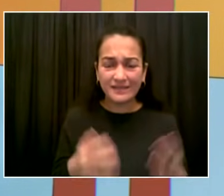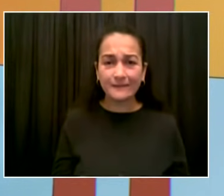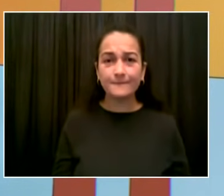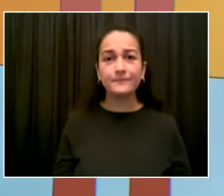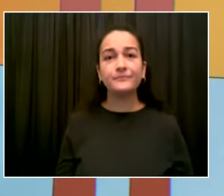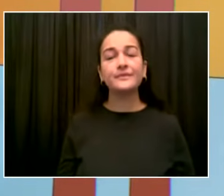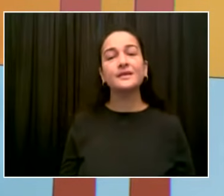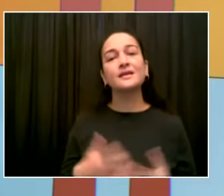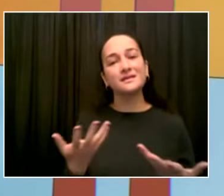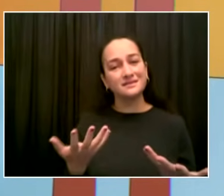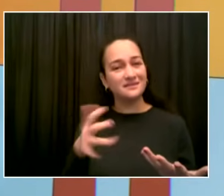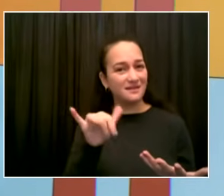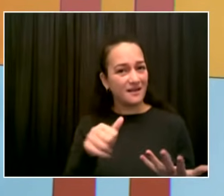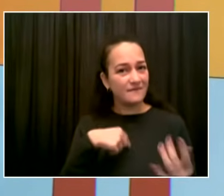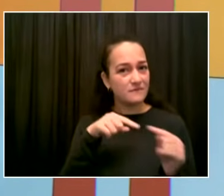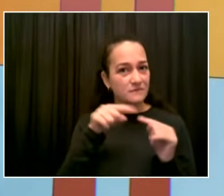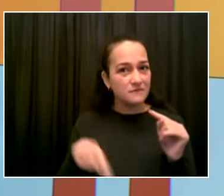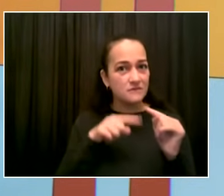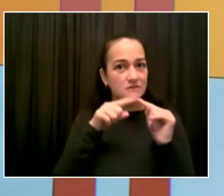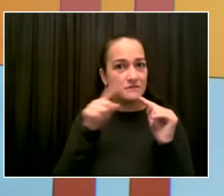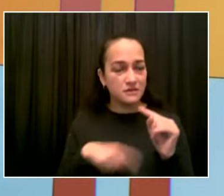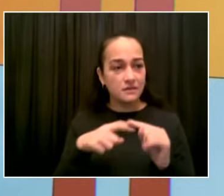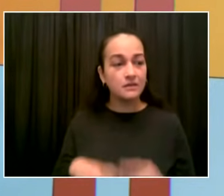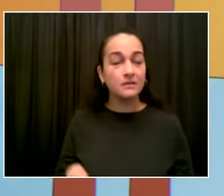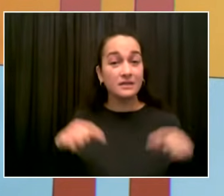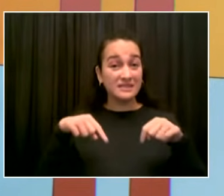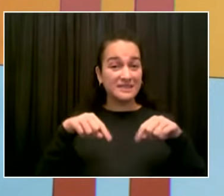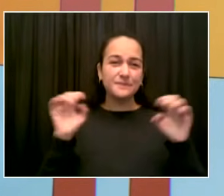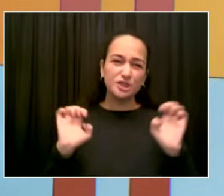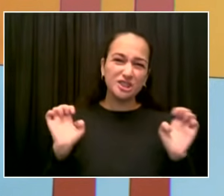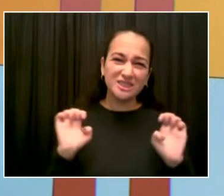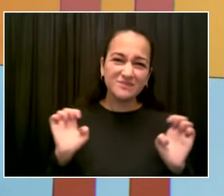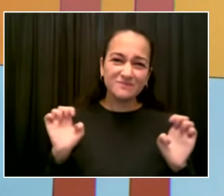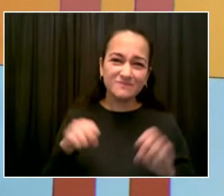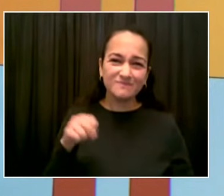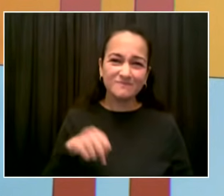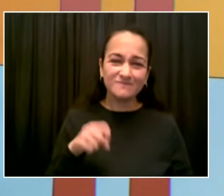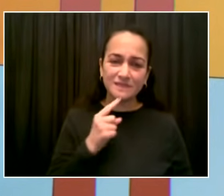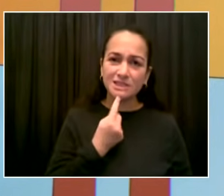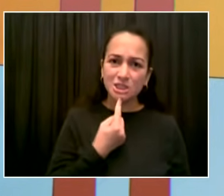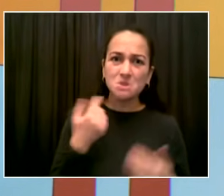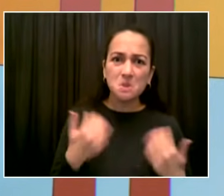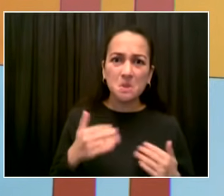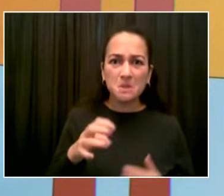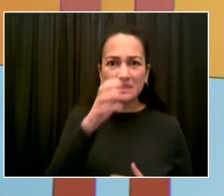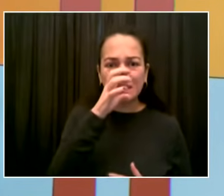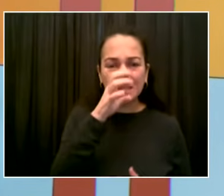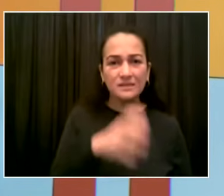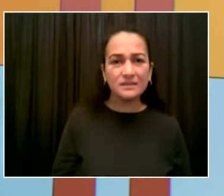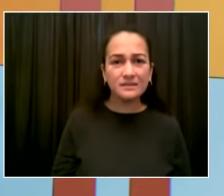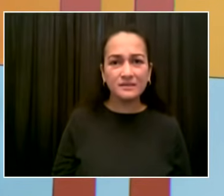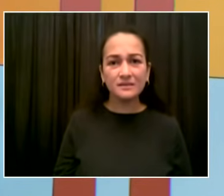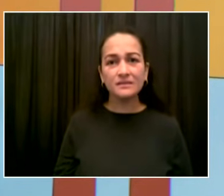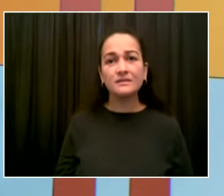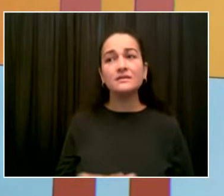ITS EMPLOYEES, TO ADDRESS PUBLIC HEALTH CHALLENGES. THIS IS AN EMERENGCY DYNAMIC. SO WE BELIEVE WHEN YOU FACTOR